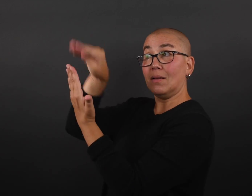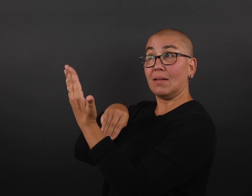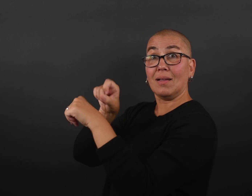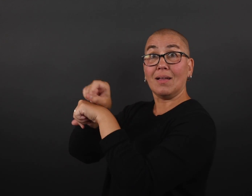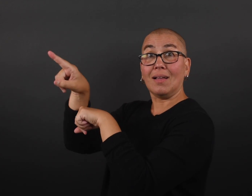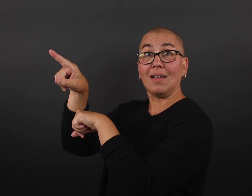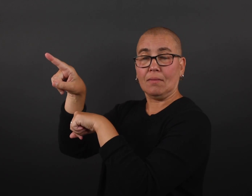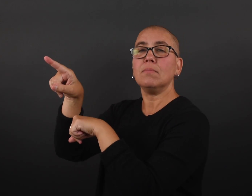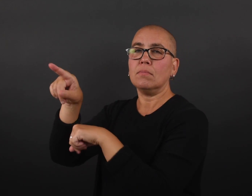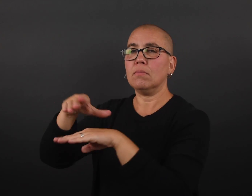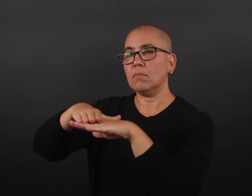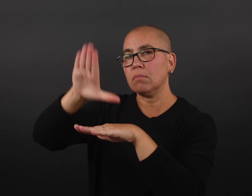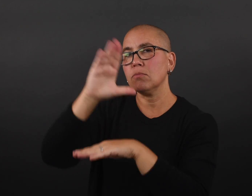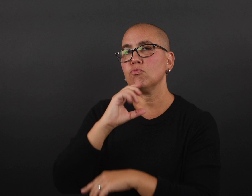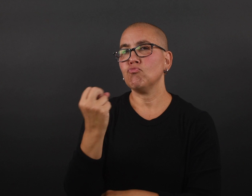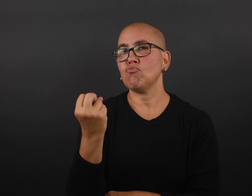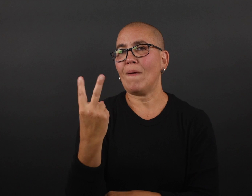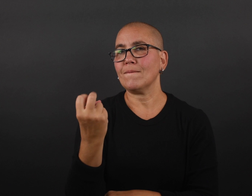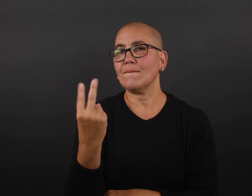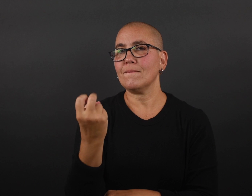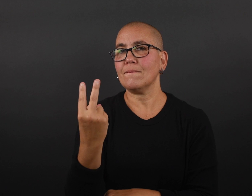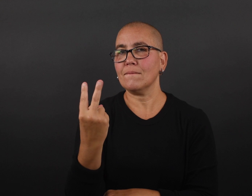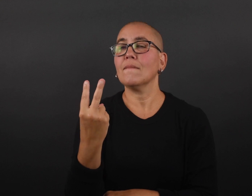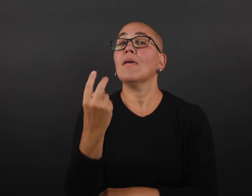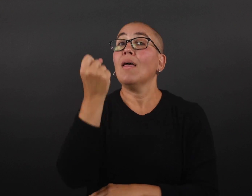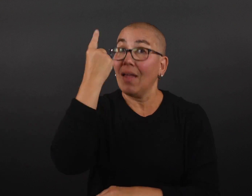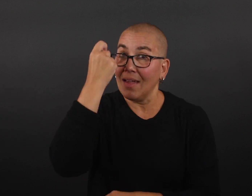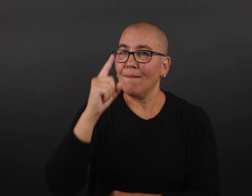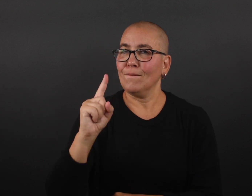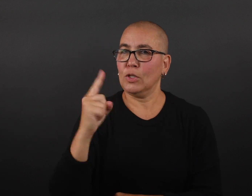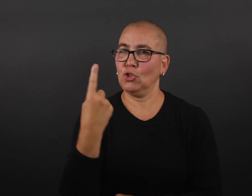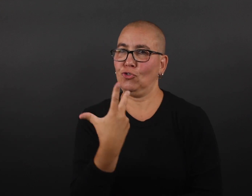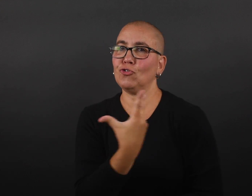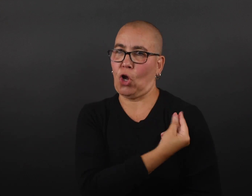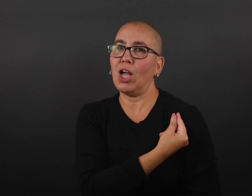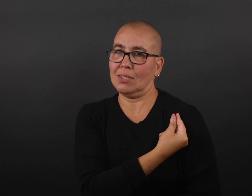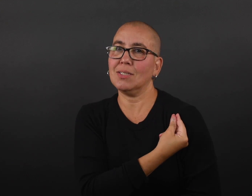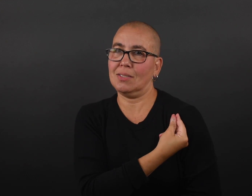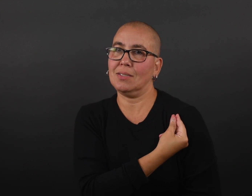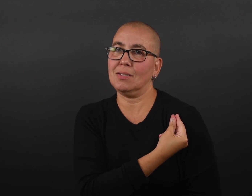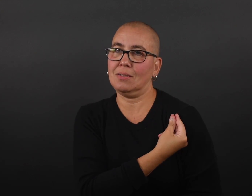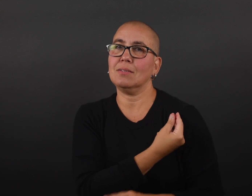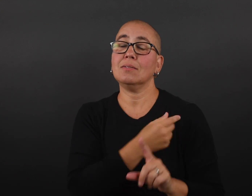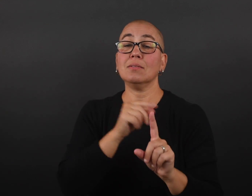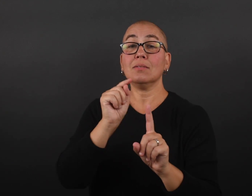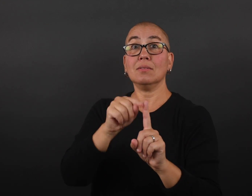vaccine since July 30 can submit a request for a $100 Visa gift card at mn.gov/covid19/100. The form will remain open for submissions for Minnesotans who get their first dose through